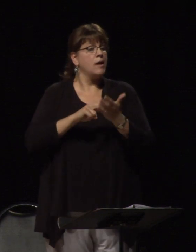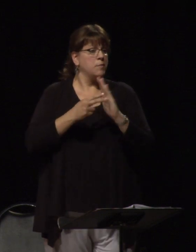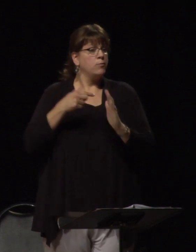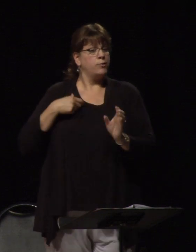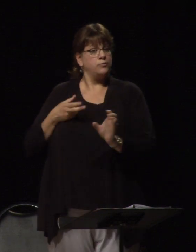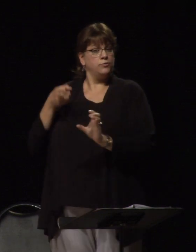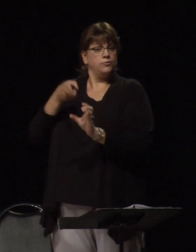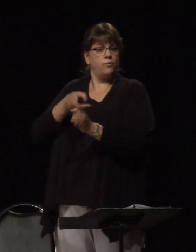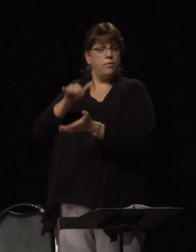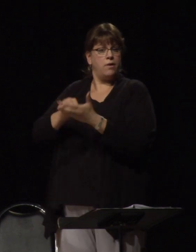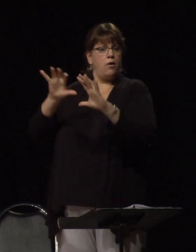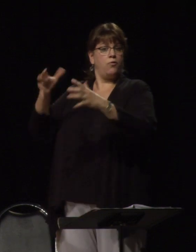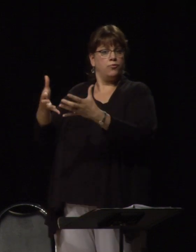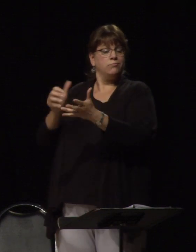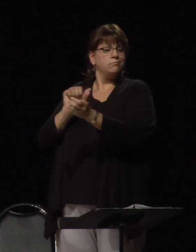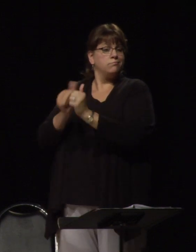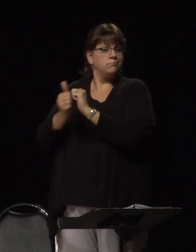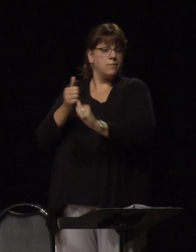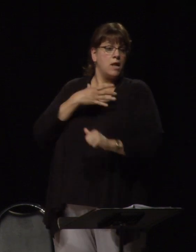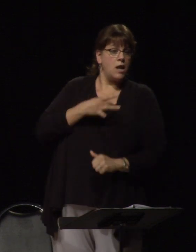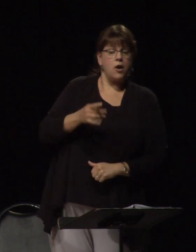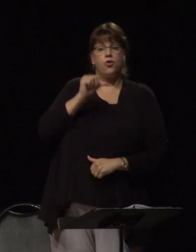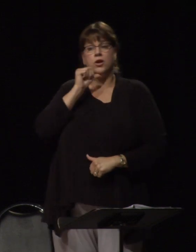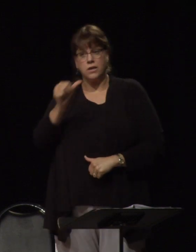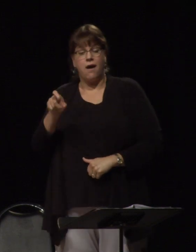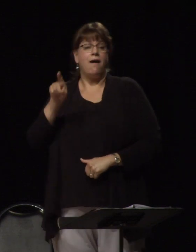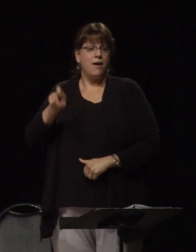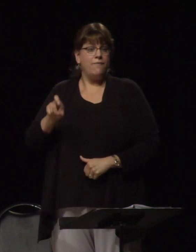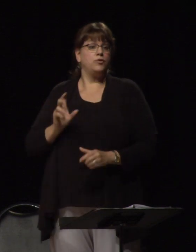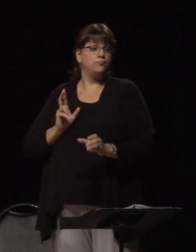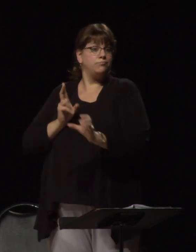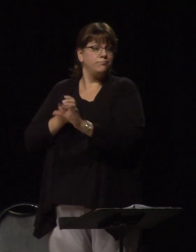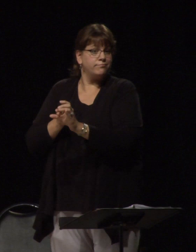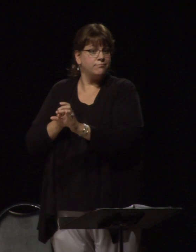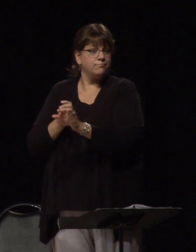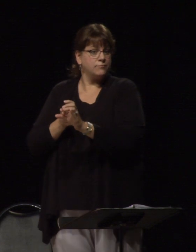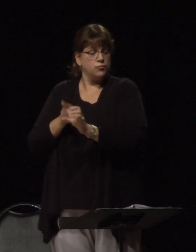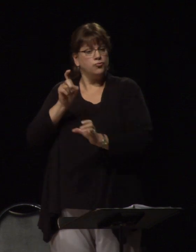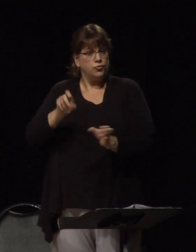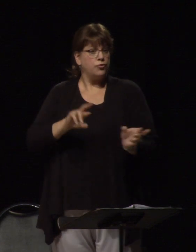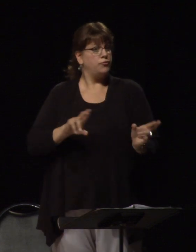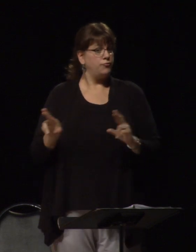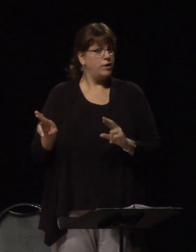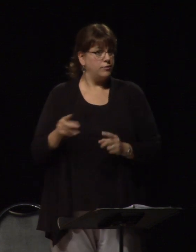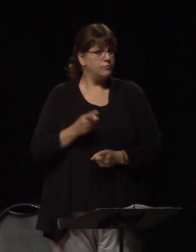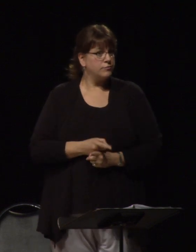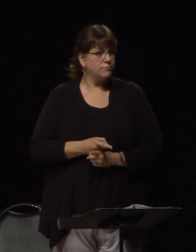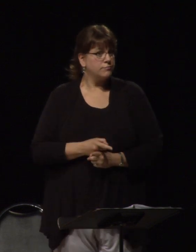NOT, SO WE SHOULD AT LEAST BE PREPARED FOR THIS CHANGE. SO LET'S THINK ABOUT HOW WE CAN